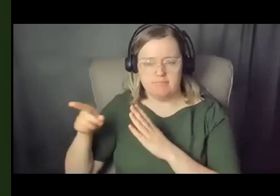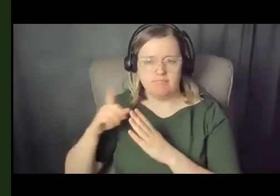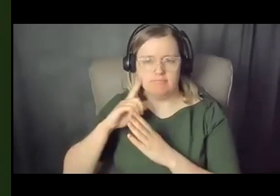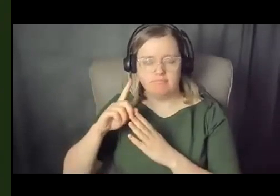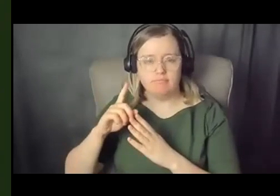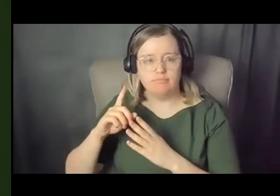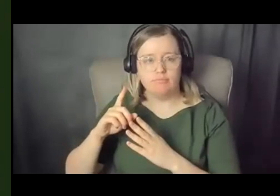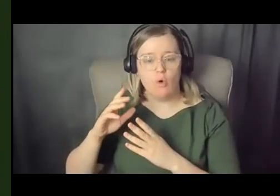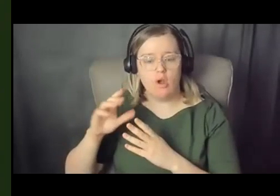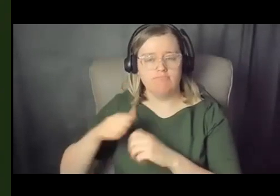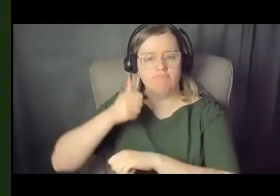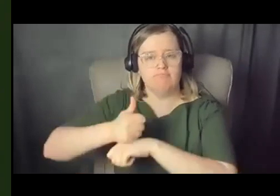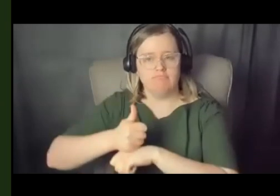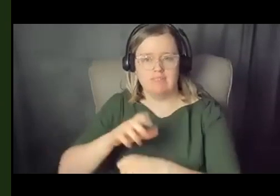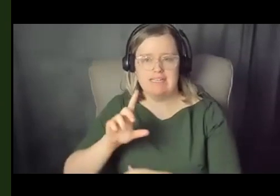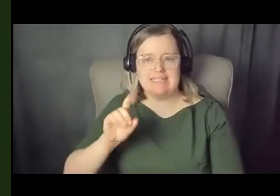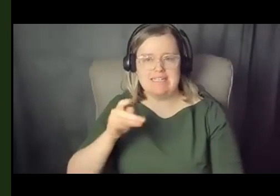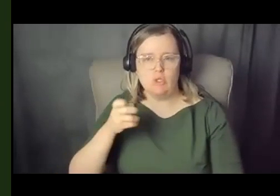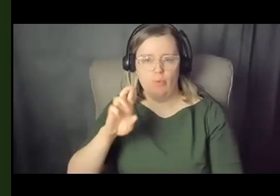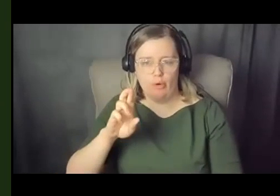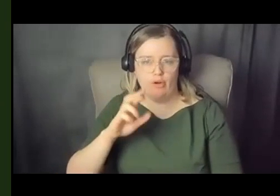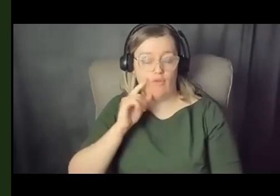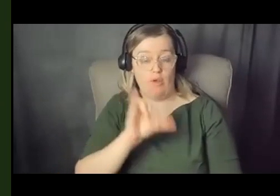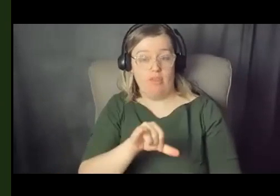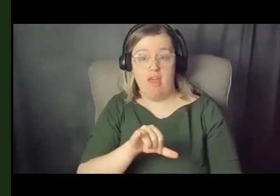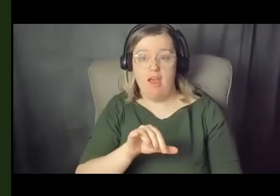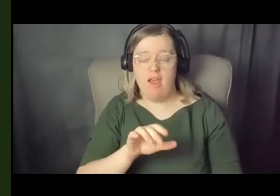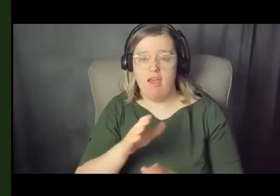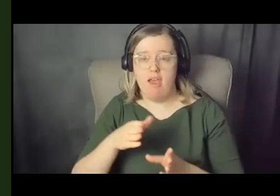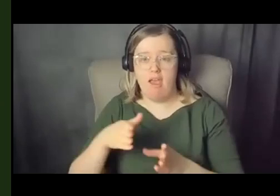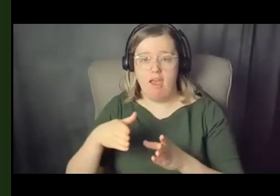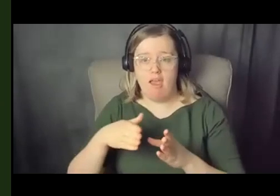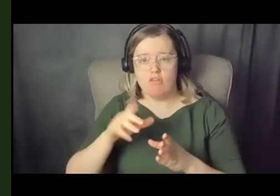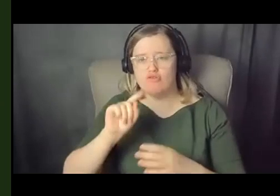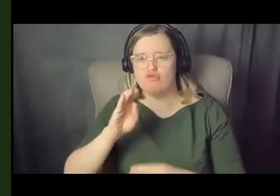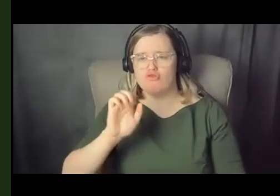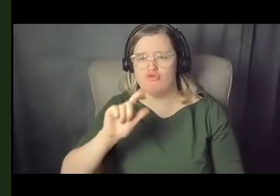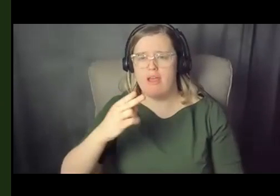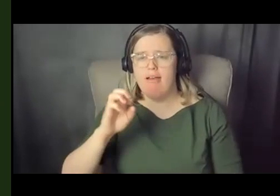program to install a detour trailhead, a trail that bypasses